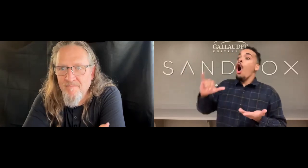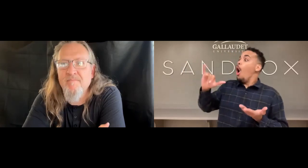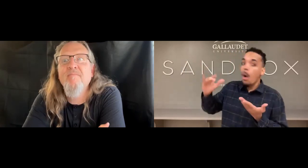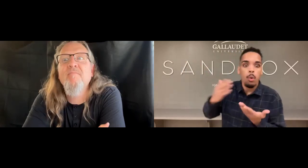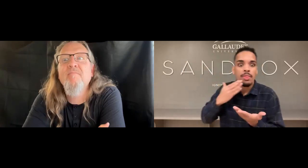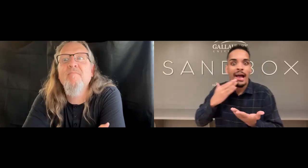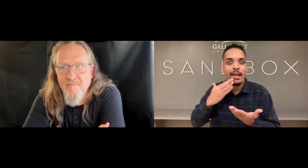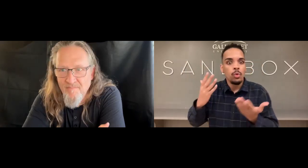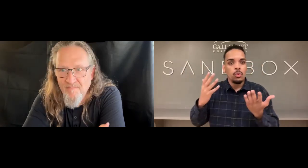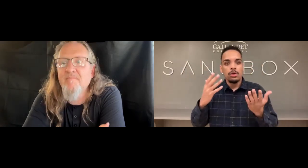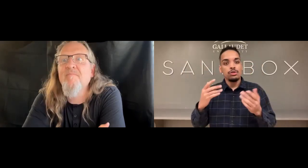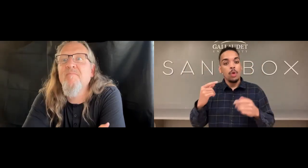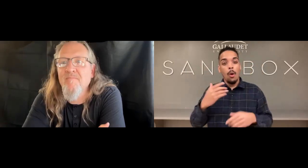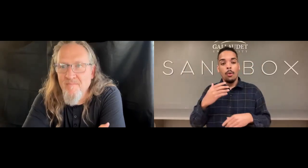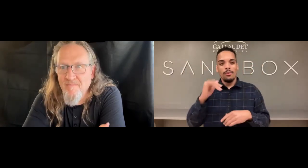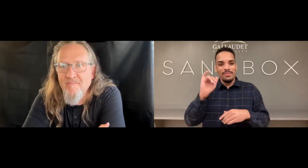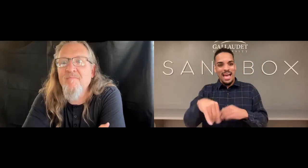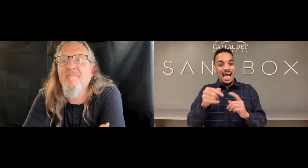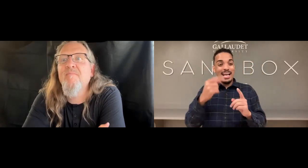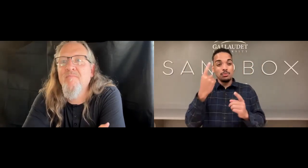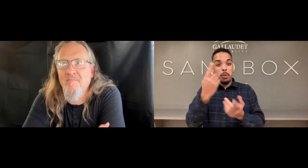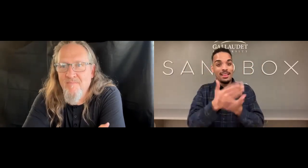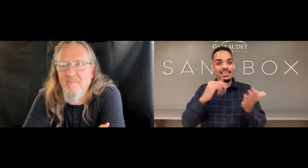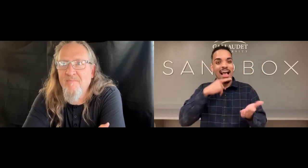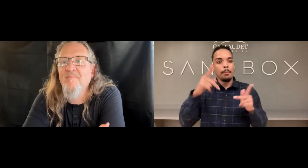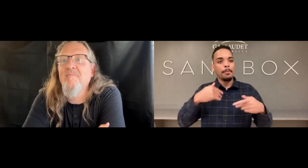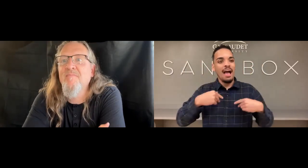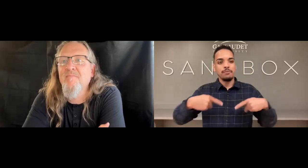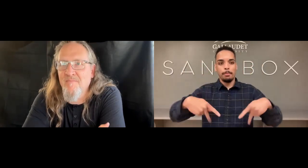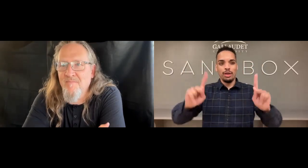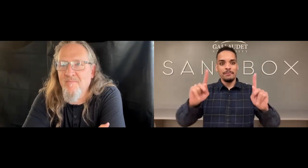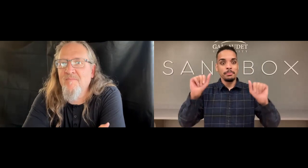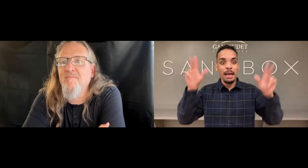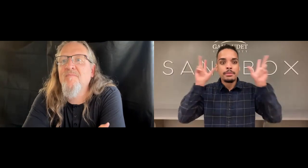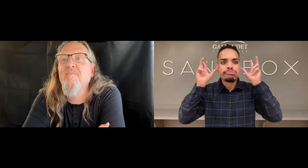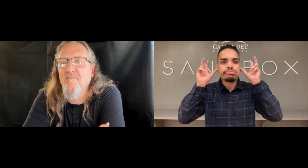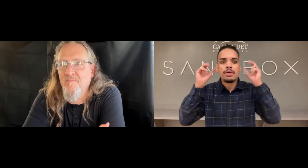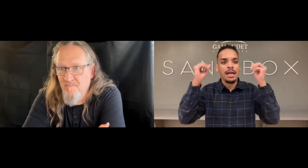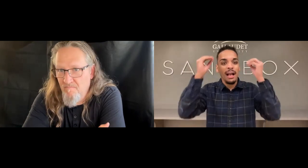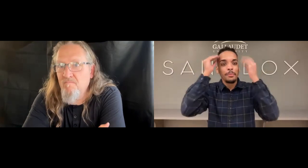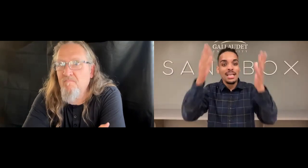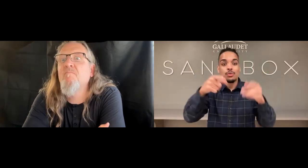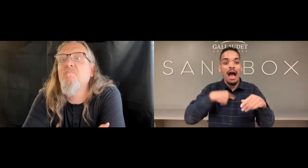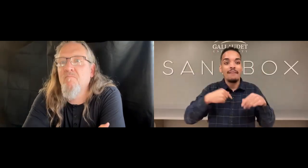We're always the last to know, if we're fortunate enough to have somebody share that information with us.